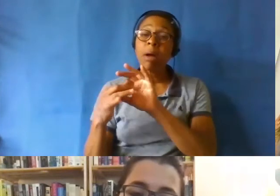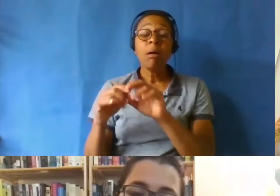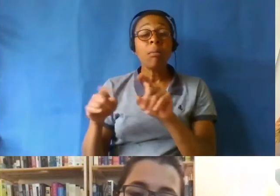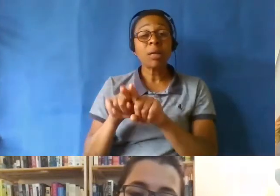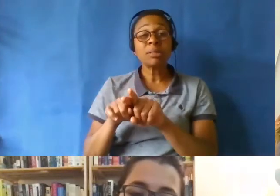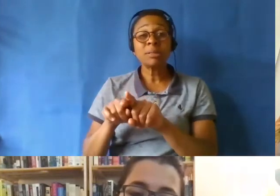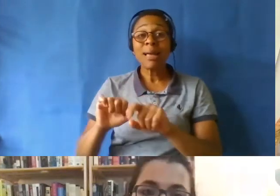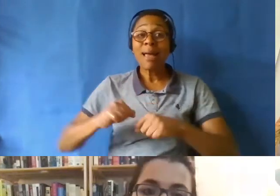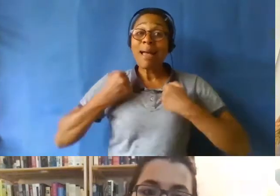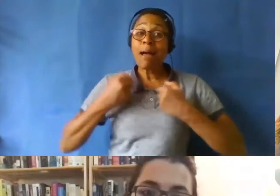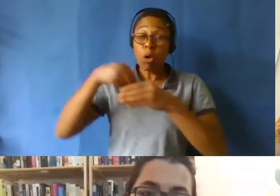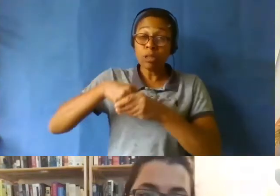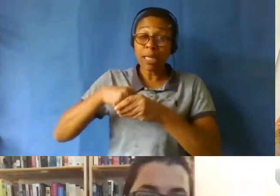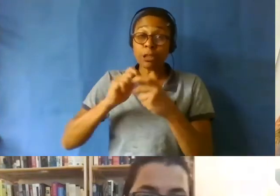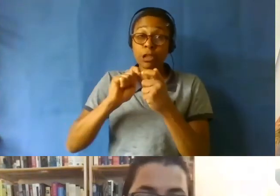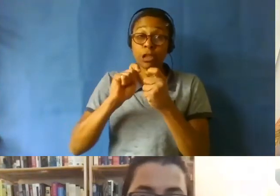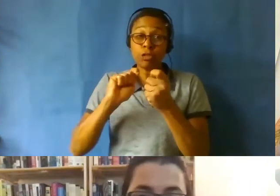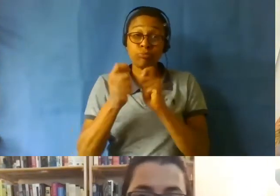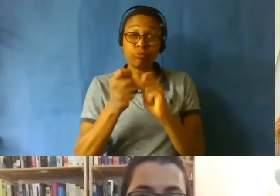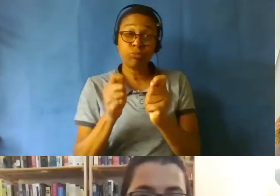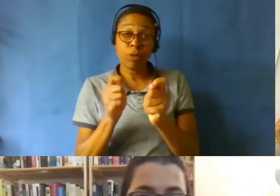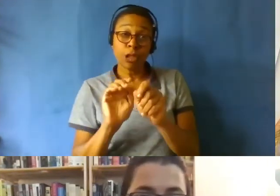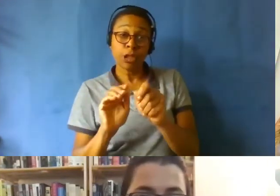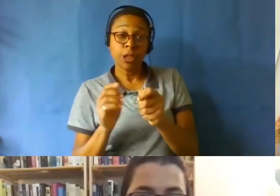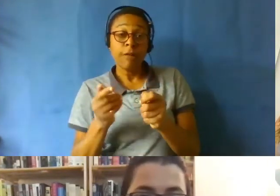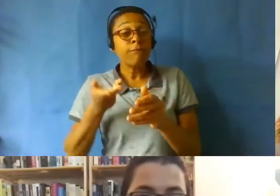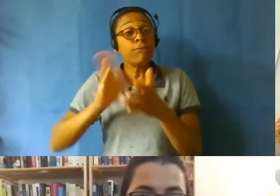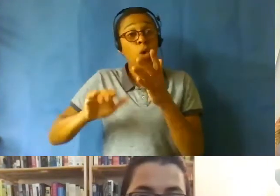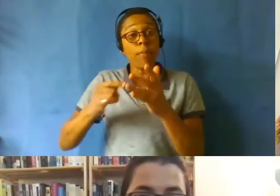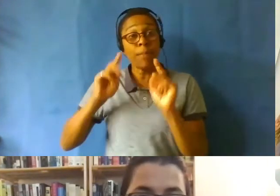ways of families respond to whiteness or you know or even ally to whiteness